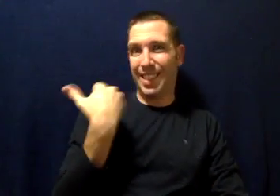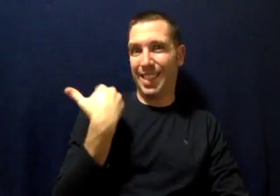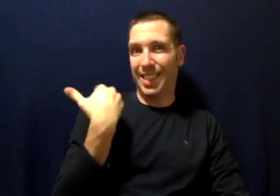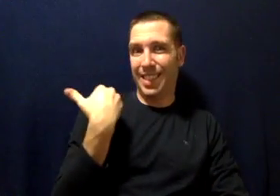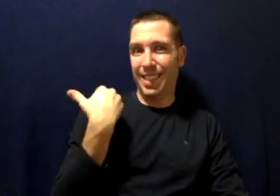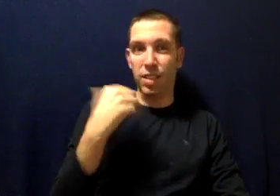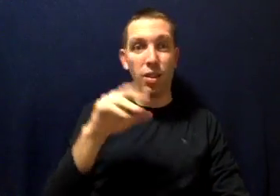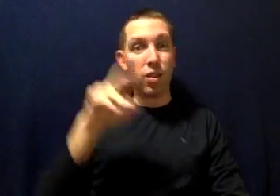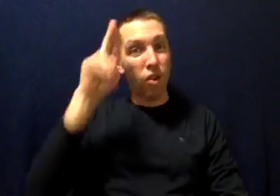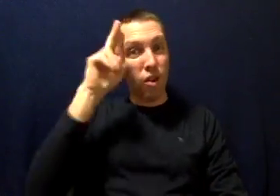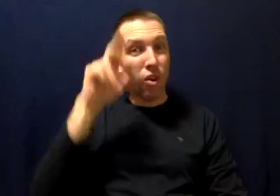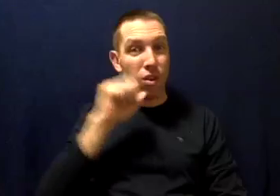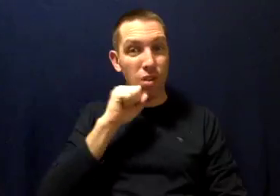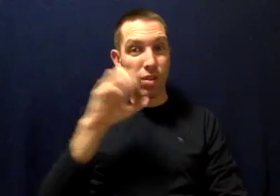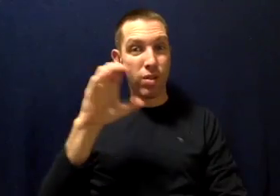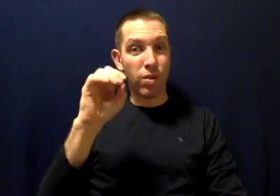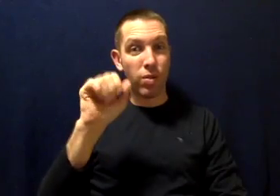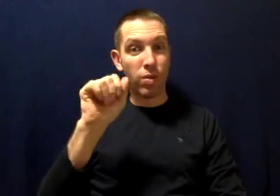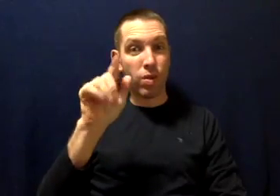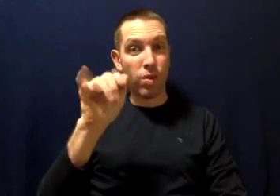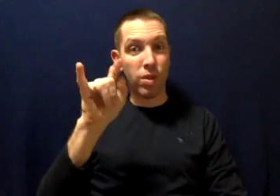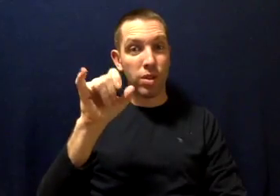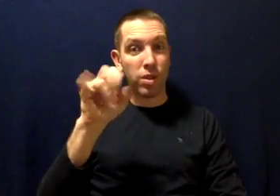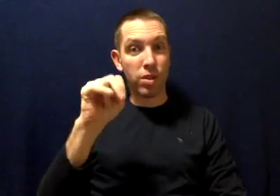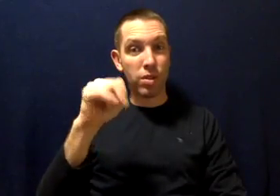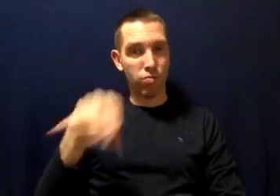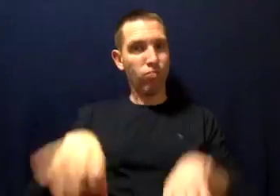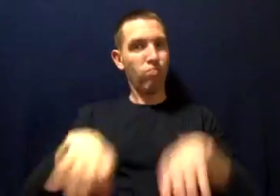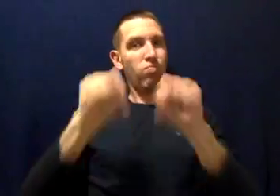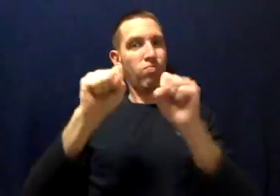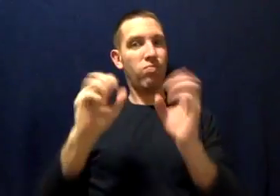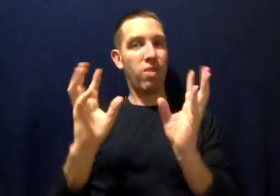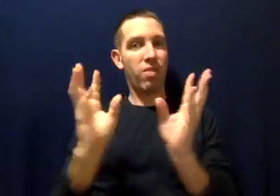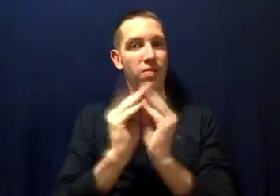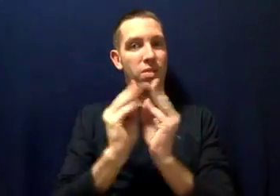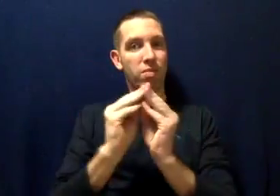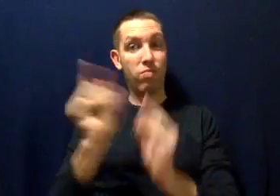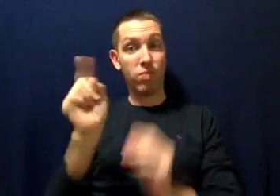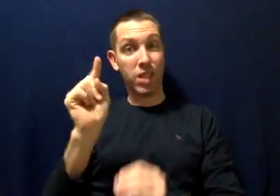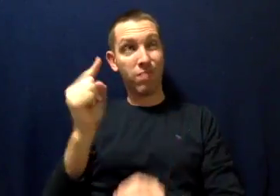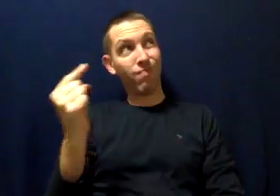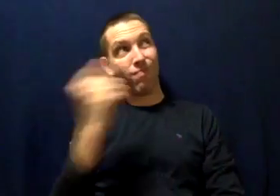at the recent Usher Syndrome Coalition conference